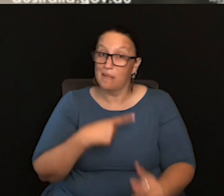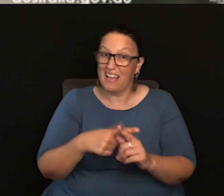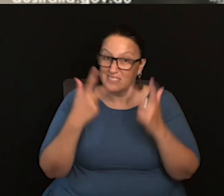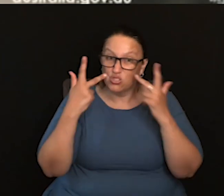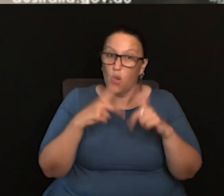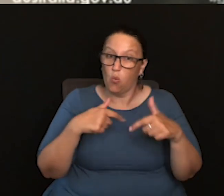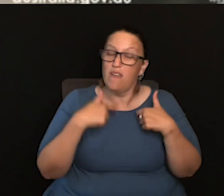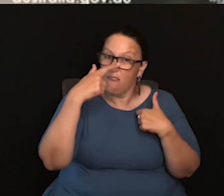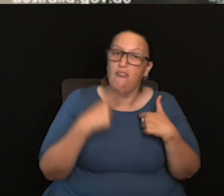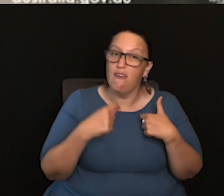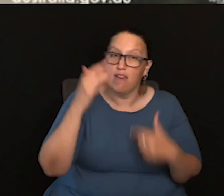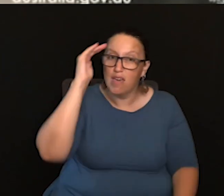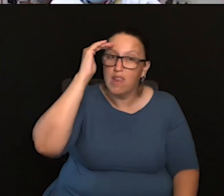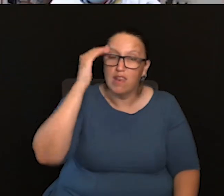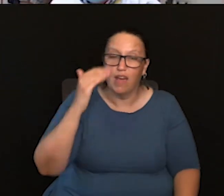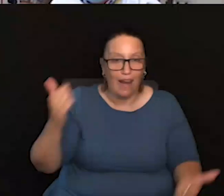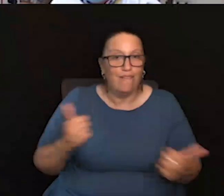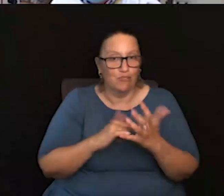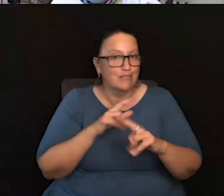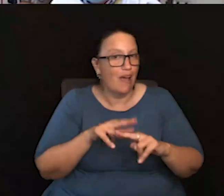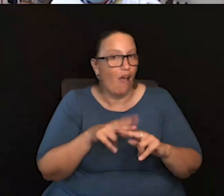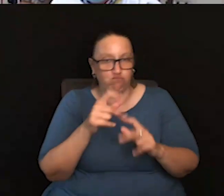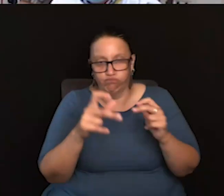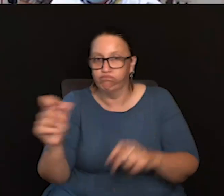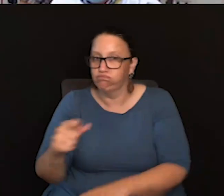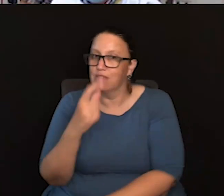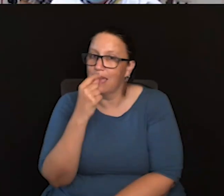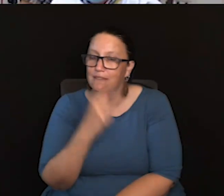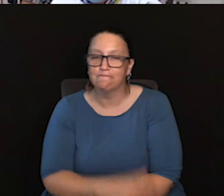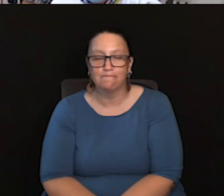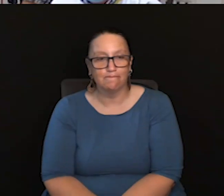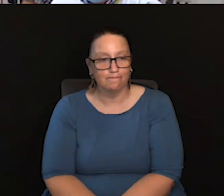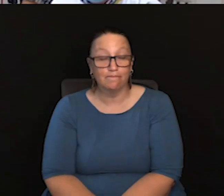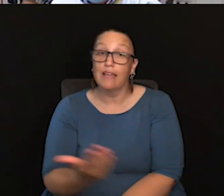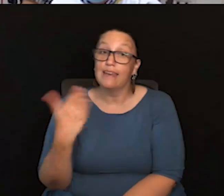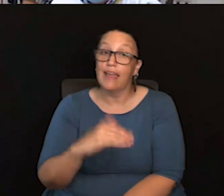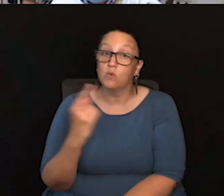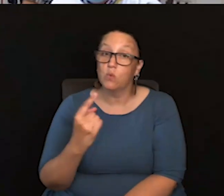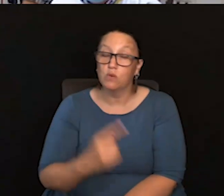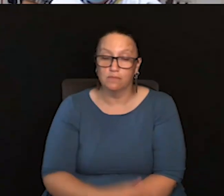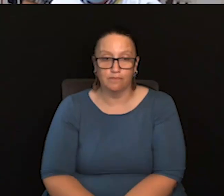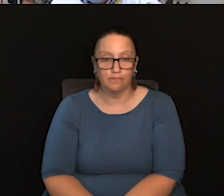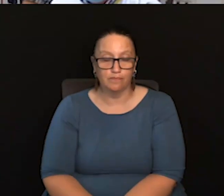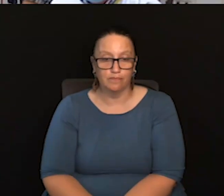Thanks Minister. We've seen the Coalition's popular support take another hit in the most recent Newspoll.